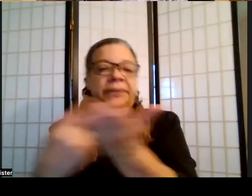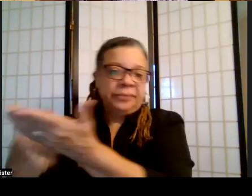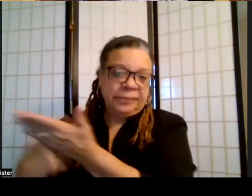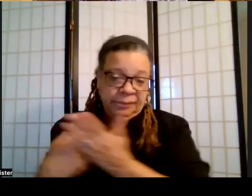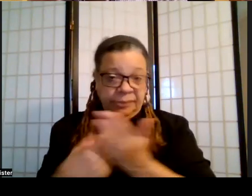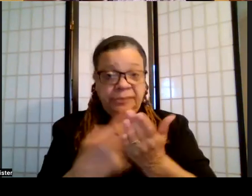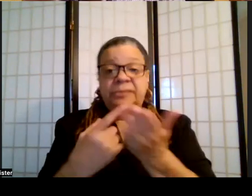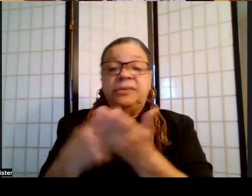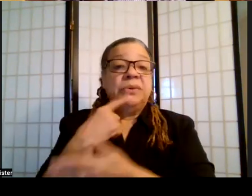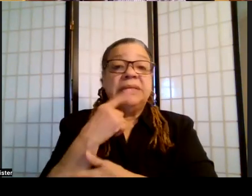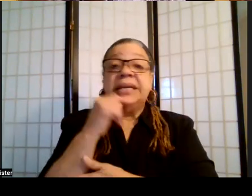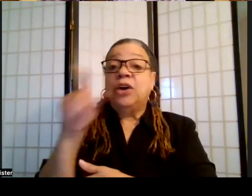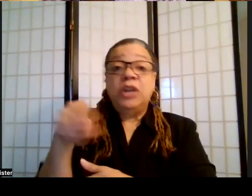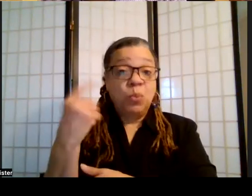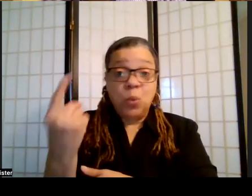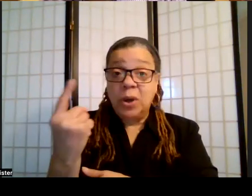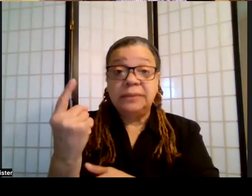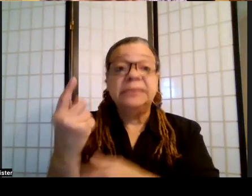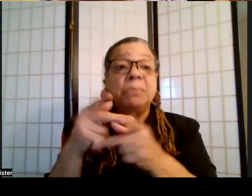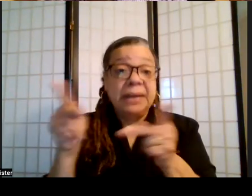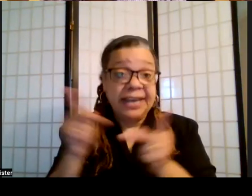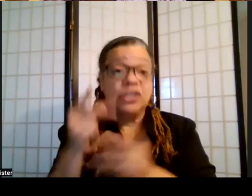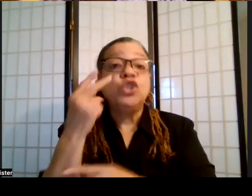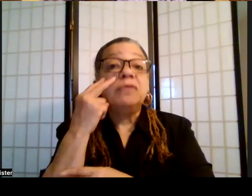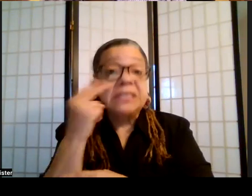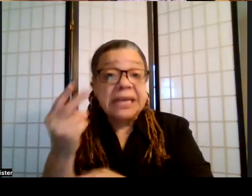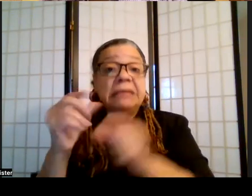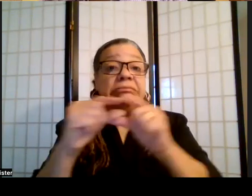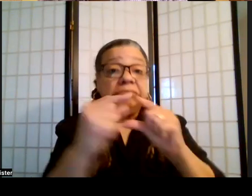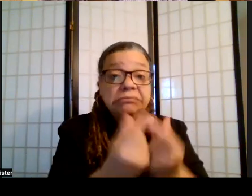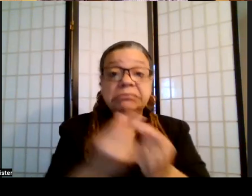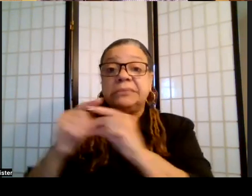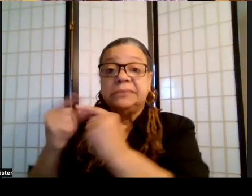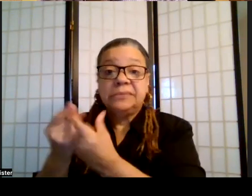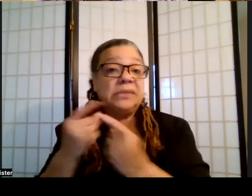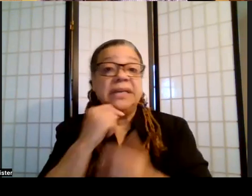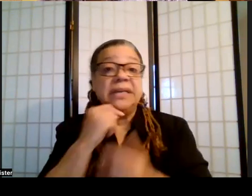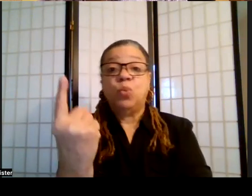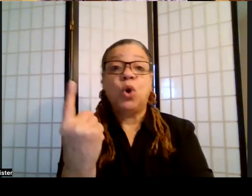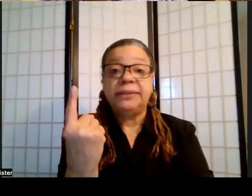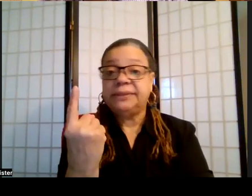that it is not only in one place, that it is-- you're seeing pockets of this, so you're not treating it as a one-off isolated incident.